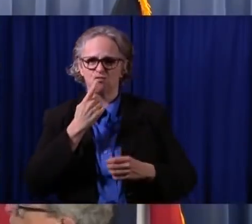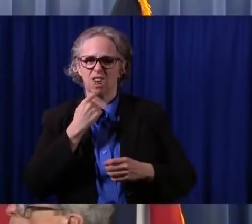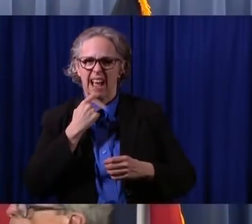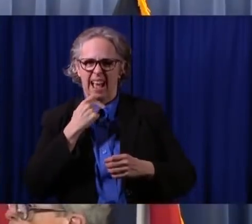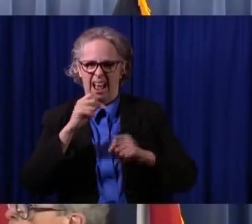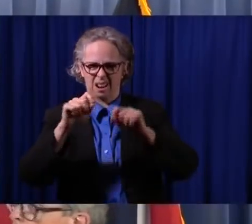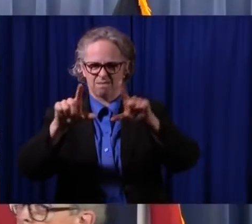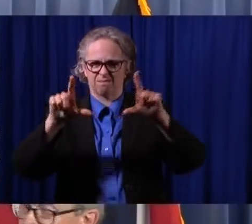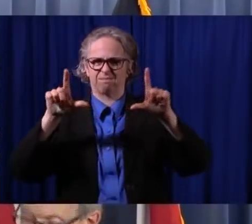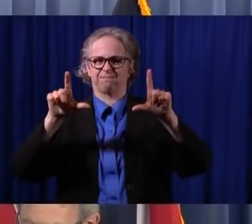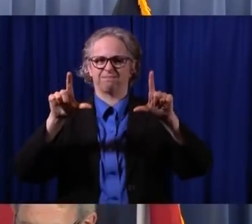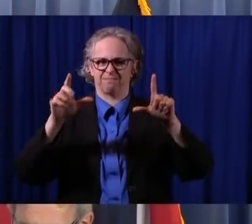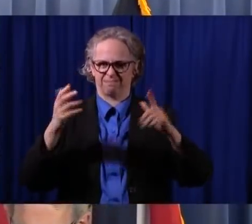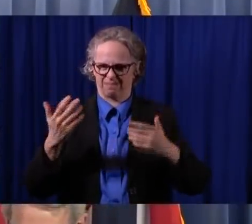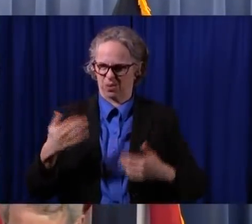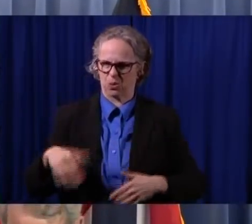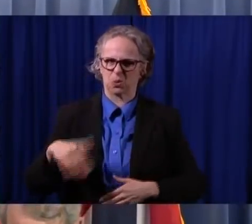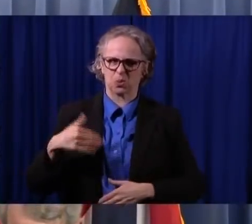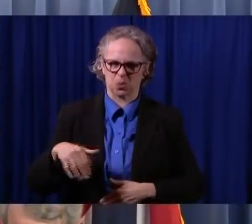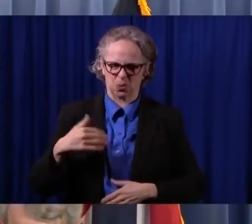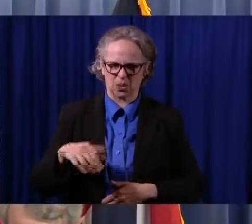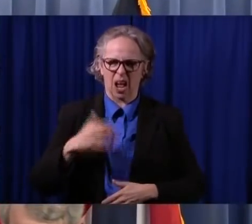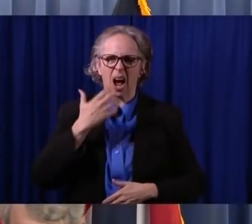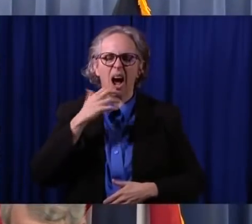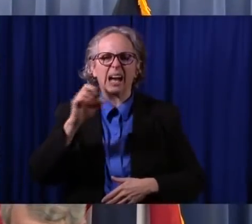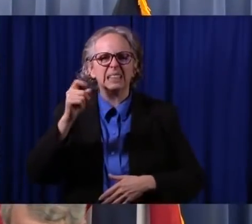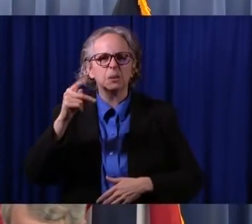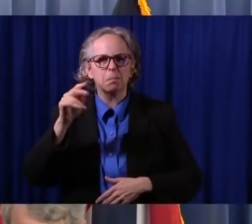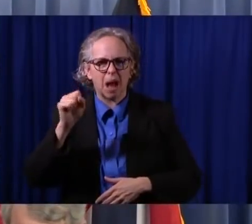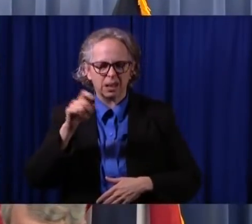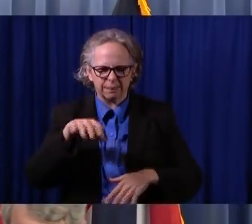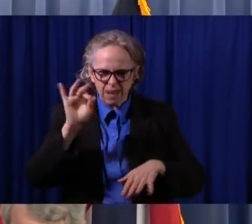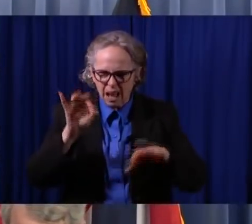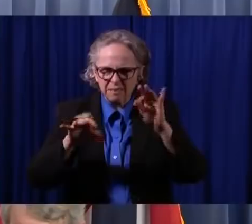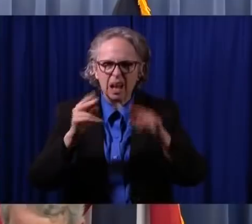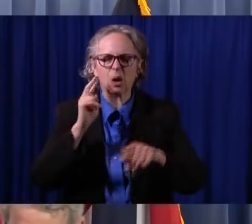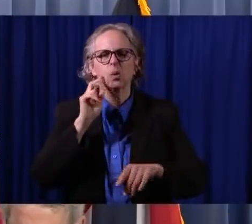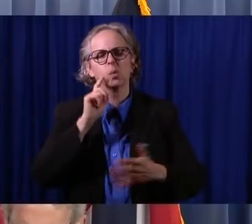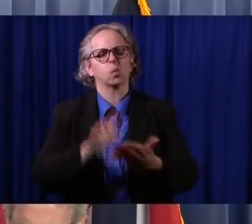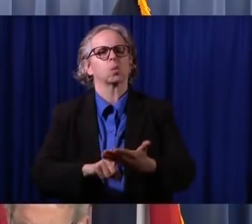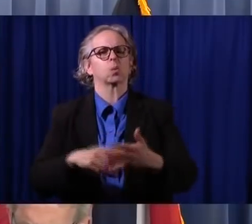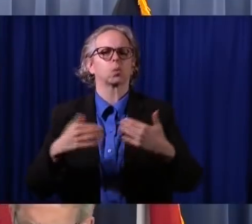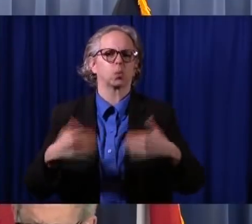ABOUT THAT. LET'S LOOK AT THE ZIP CODES THERE.